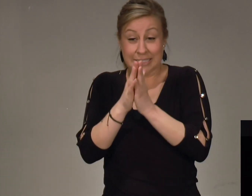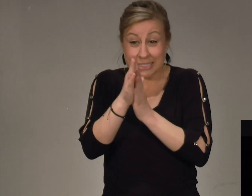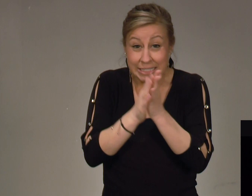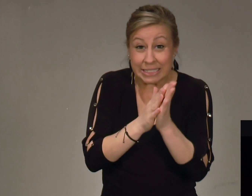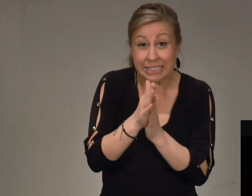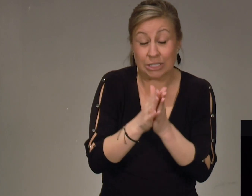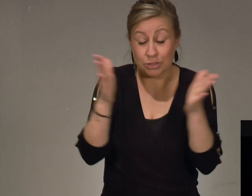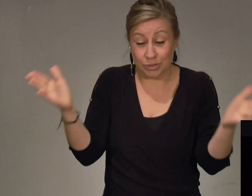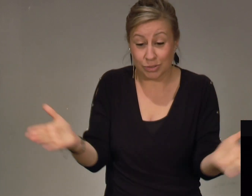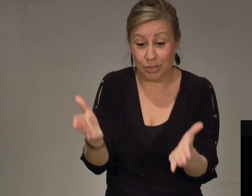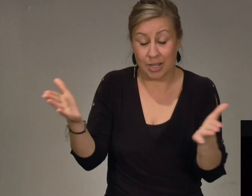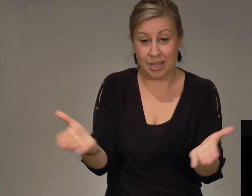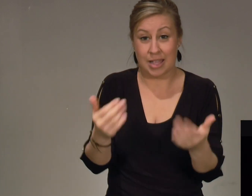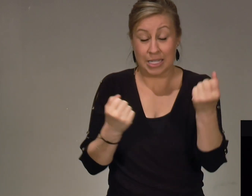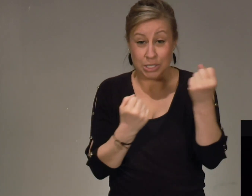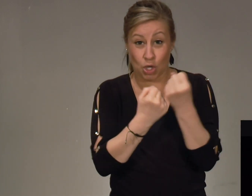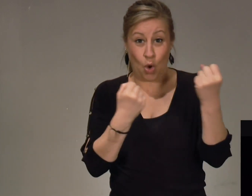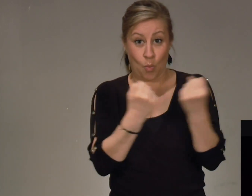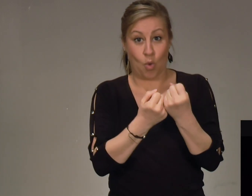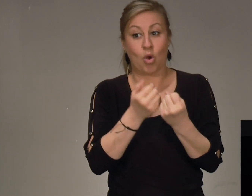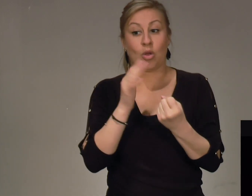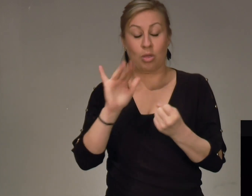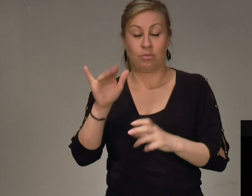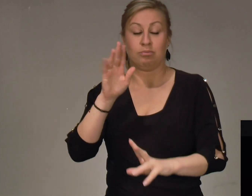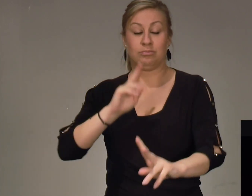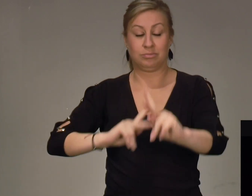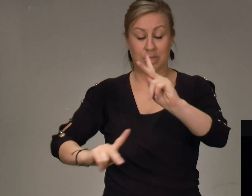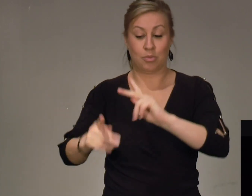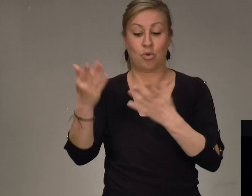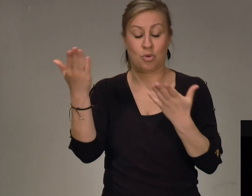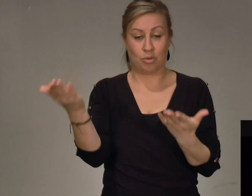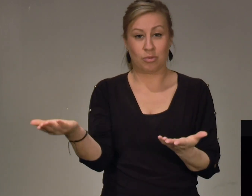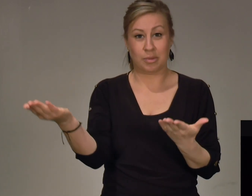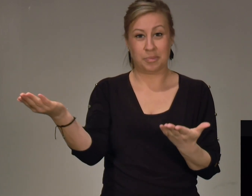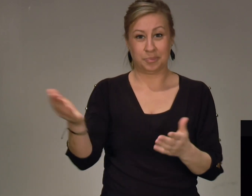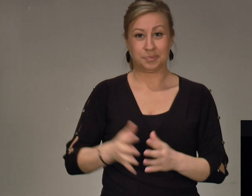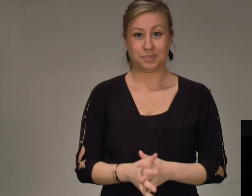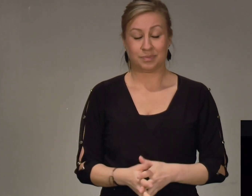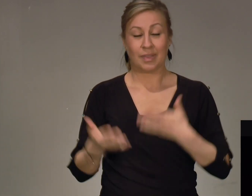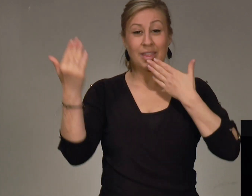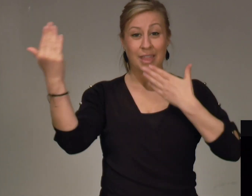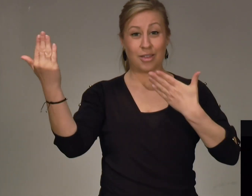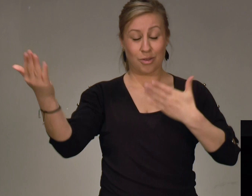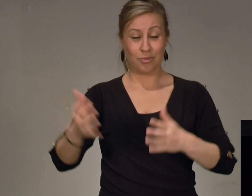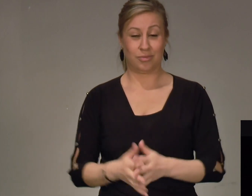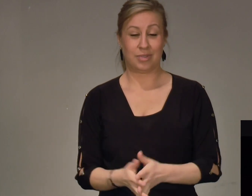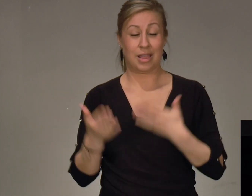on the field. Thank you. Thank you for your gifts today. Let's pray for this offering.